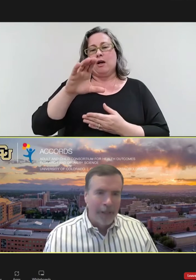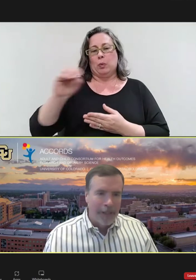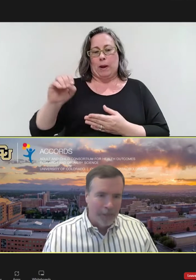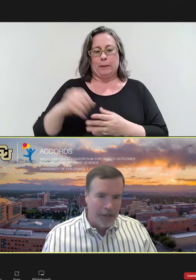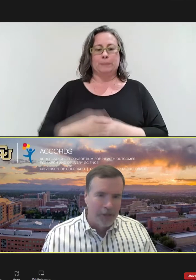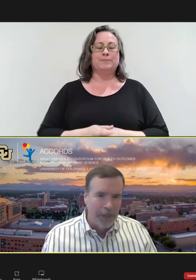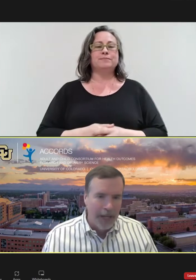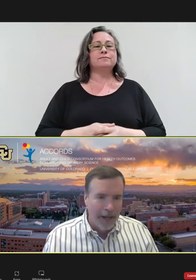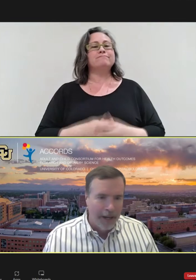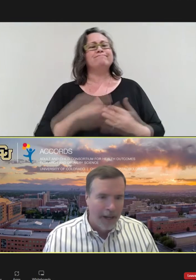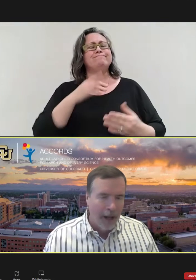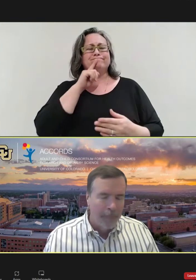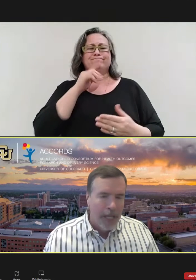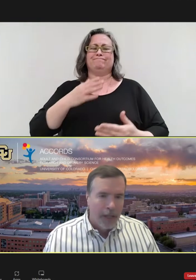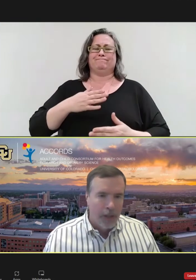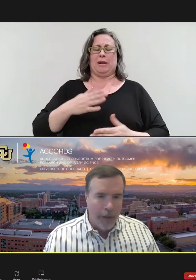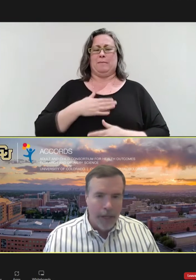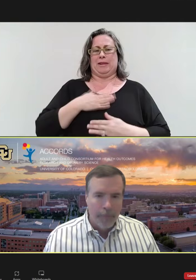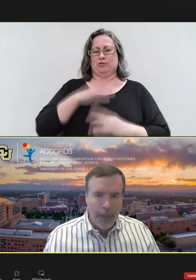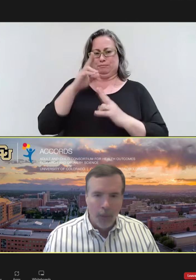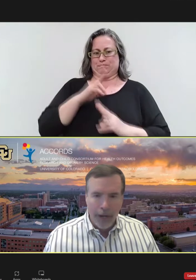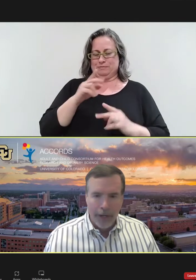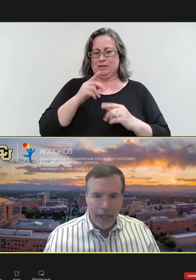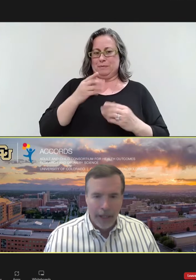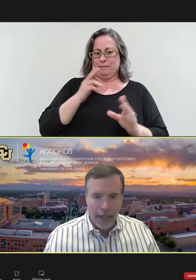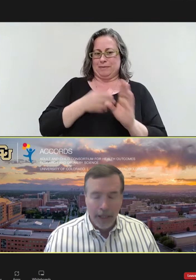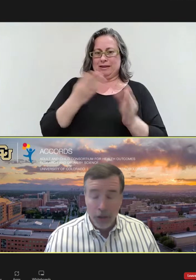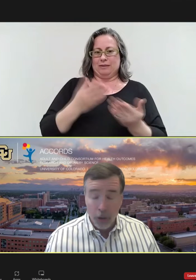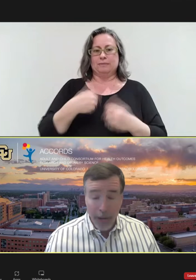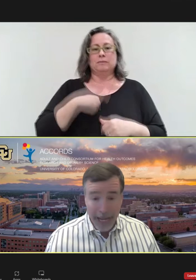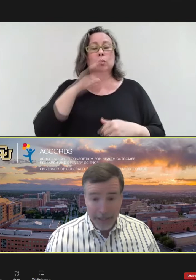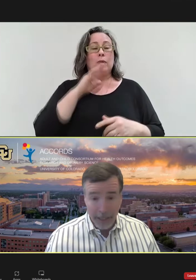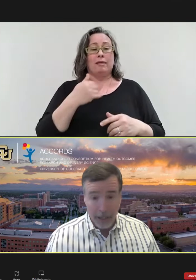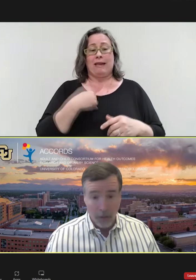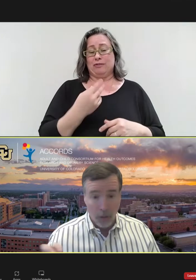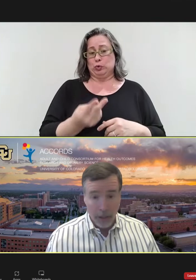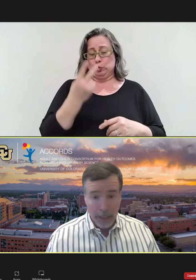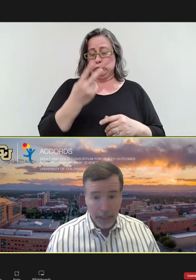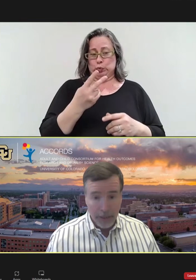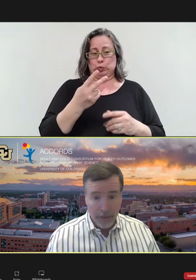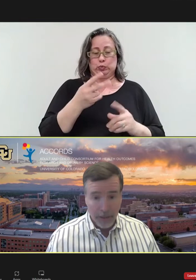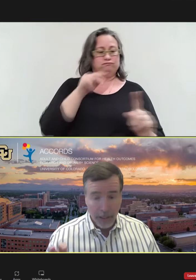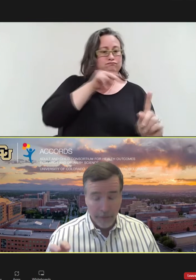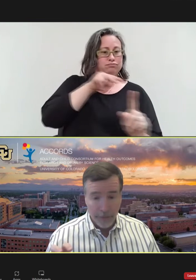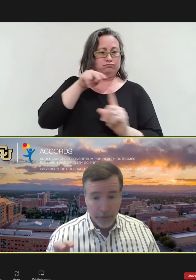It's a pleasure to be here. So, I'm going to be wearing kind of two hats here. One is from some